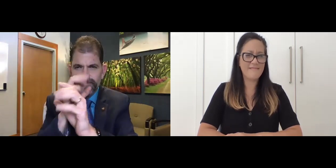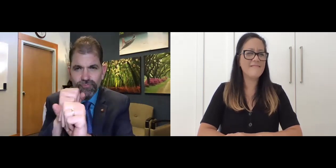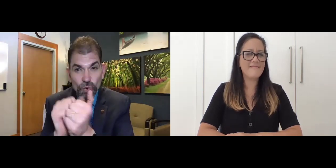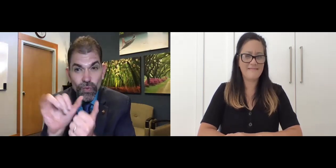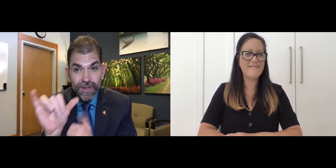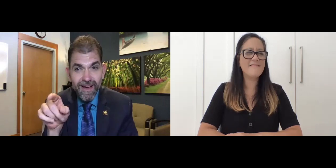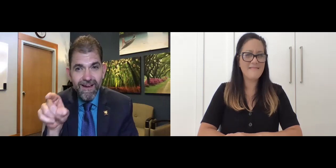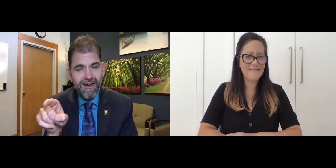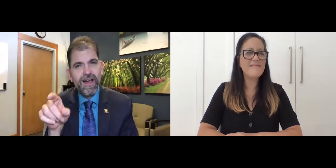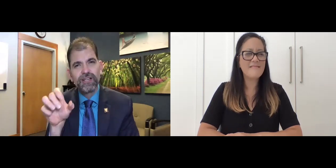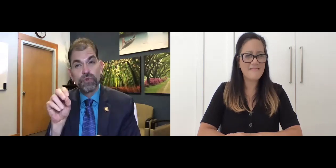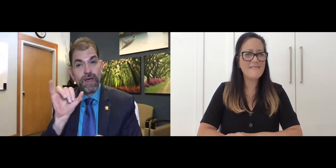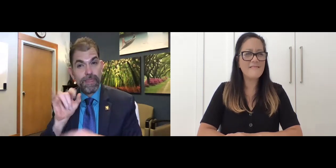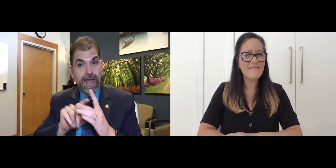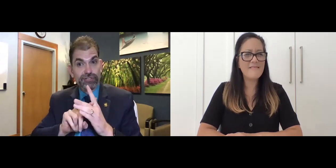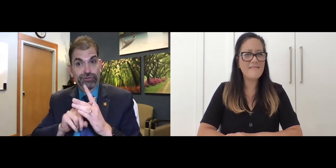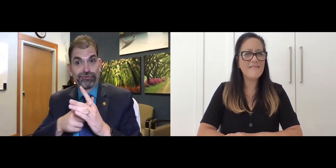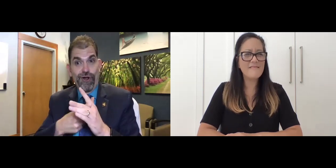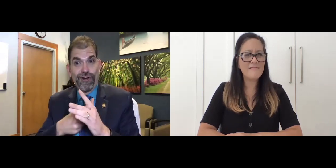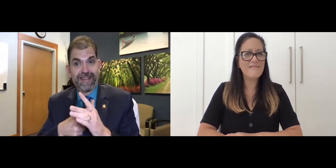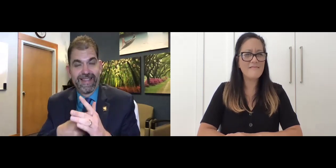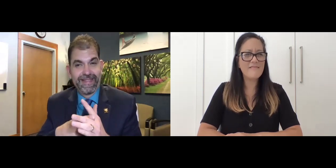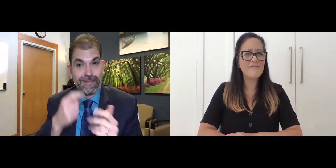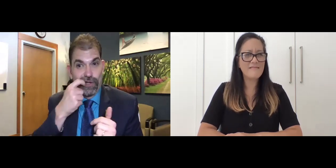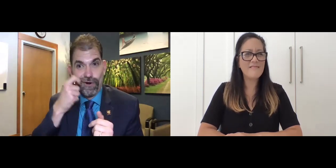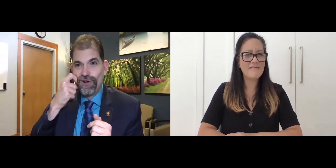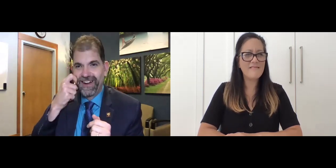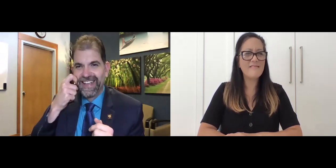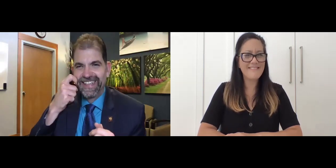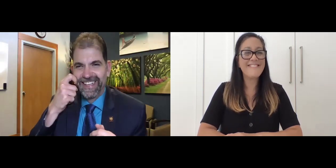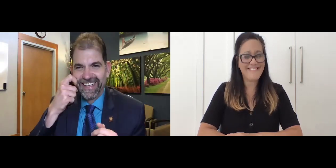thought that was fascinating. So that's how I got